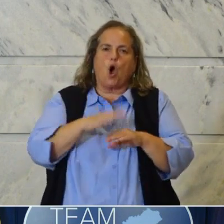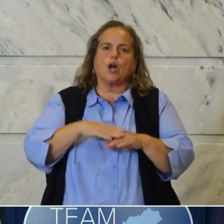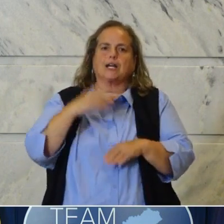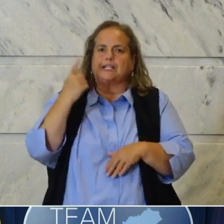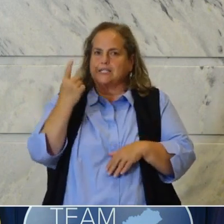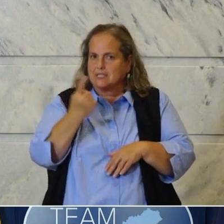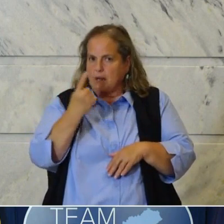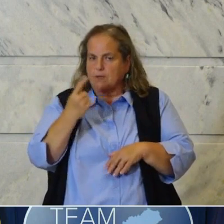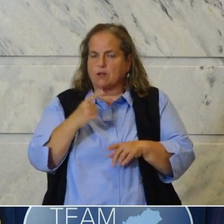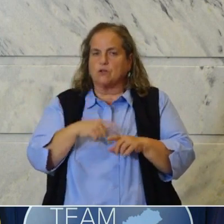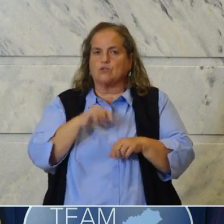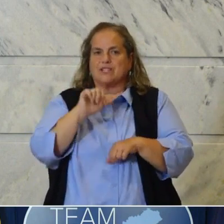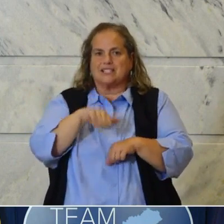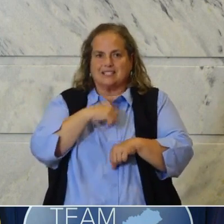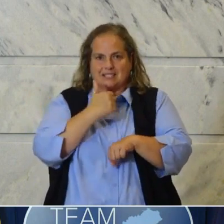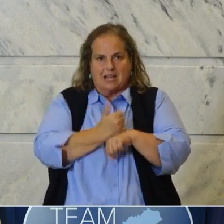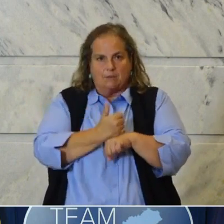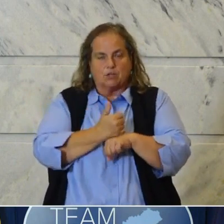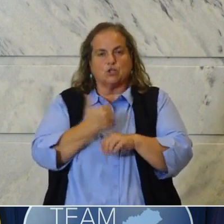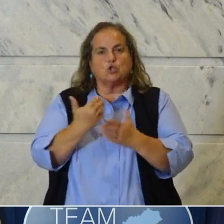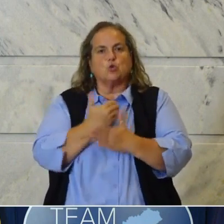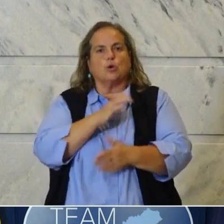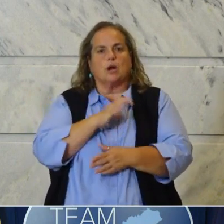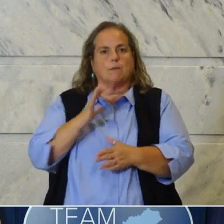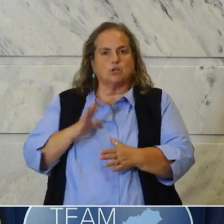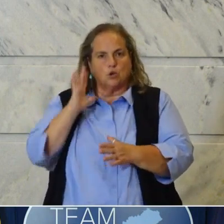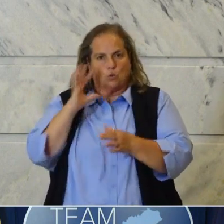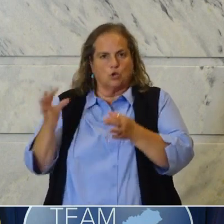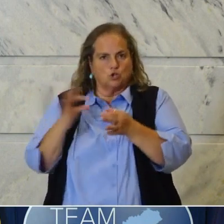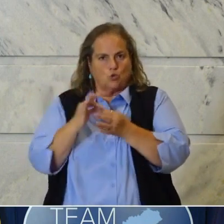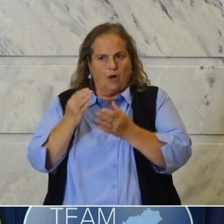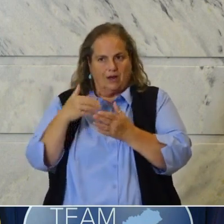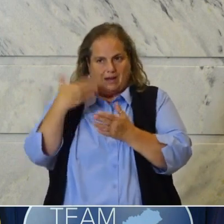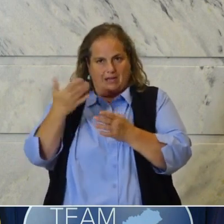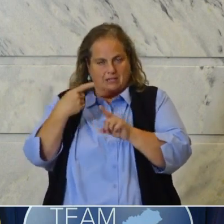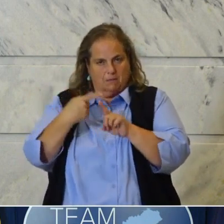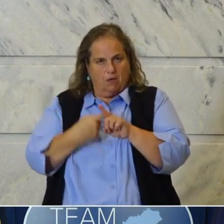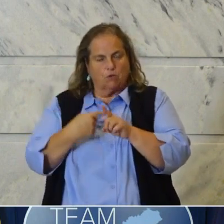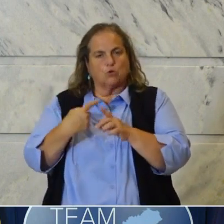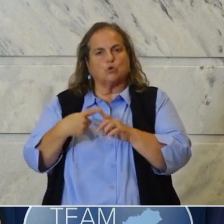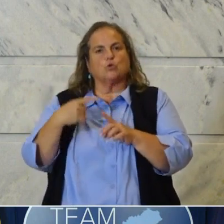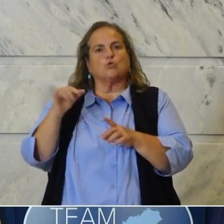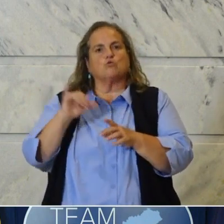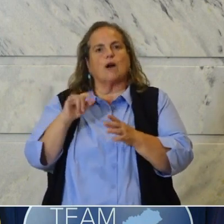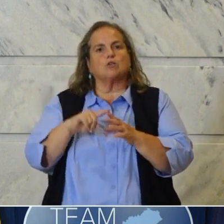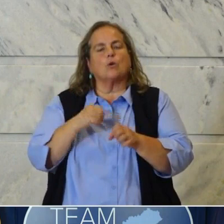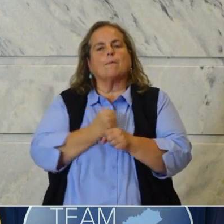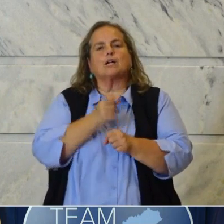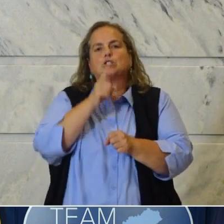then we have a new commissioner who will join us next month, and so we'll work with the new commissioner to to try to make sure again. It's all done